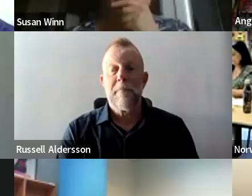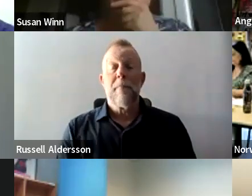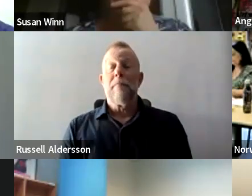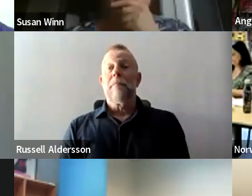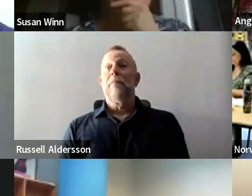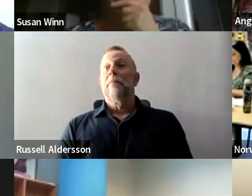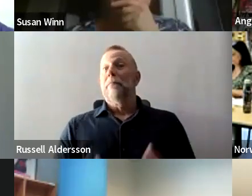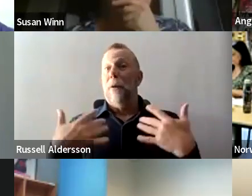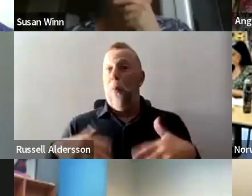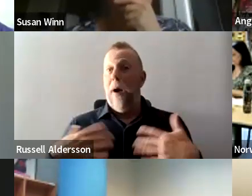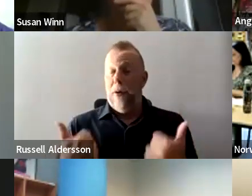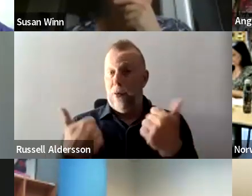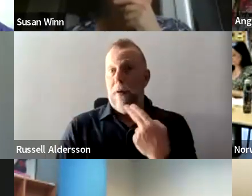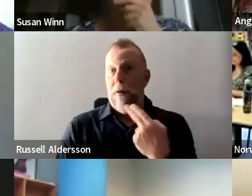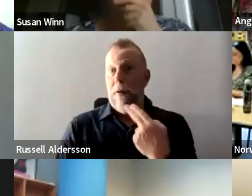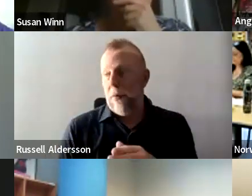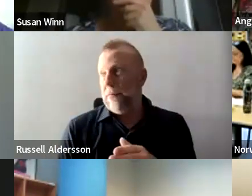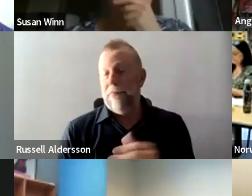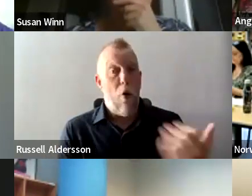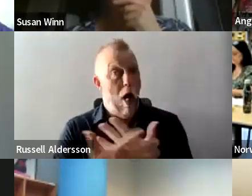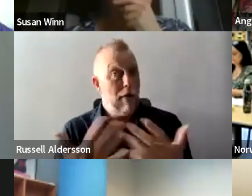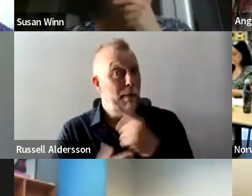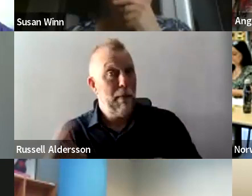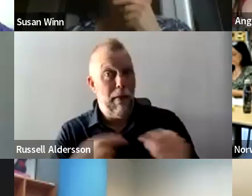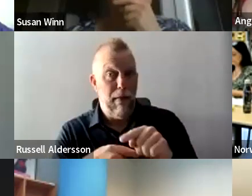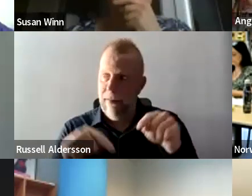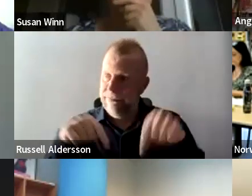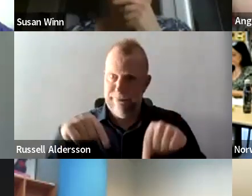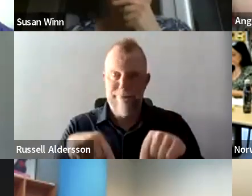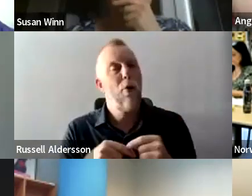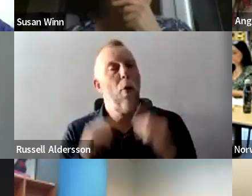to this, the soft launch of the Audiology Refreshers.